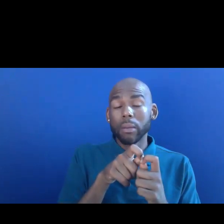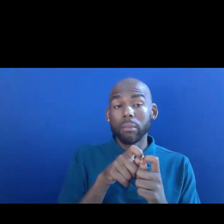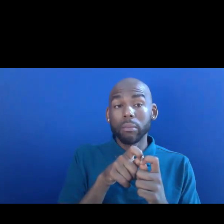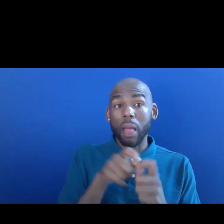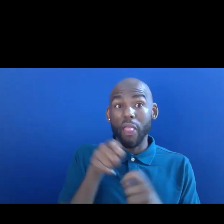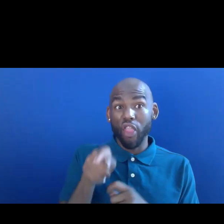//WWW.ED.GOV/ABOUT/OFFICES/LISTS/OCR/COMPLAINTINTRO.HTML.